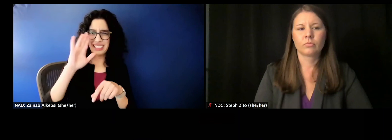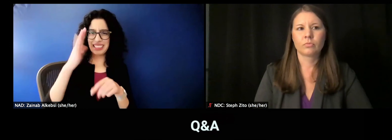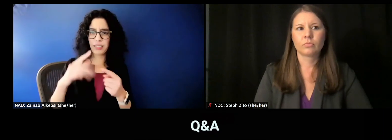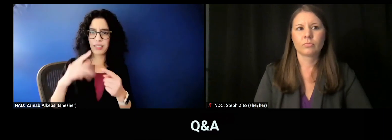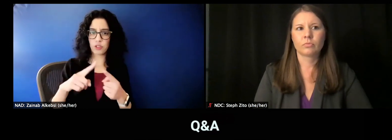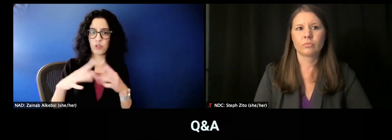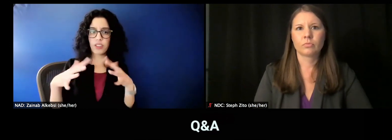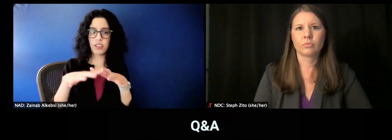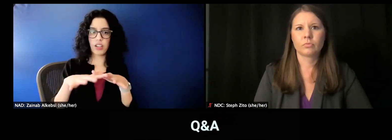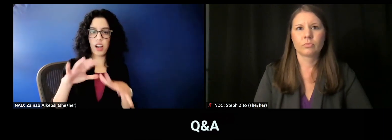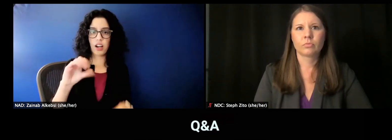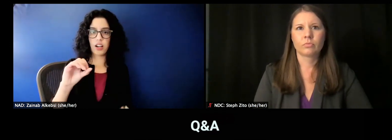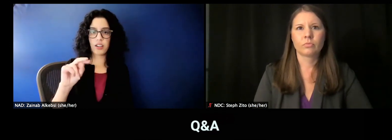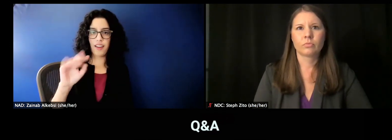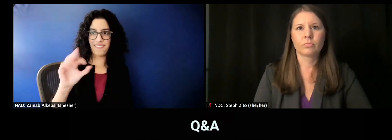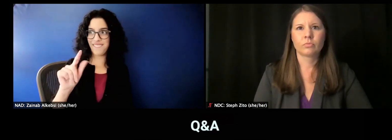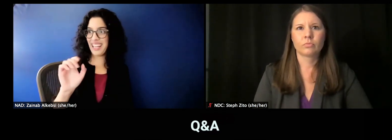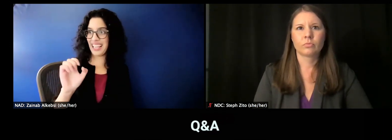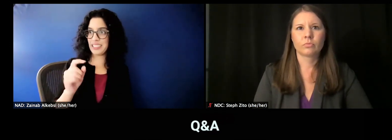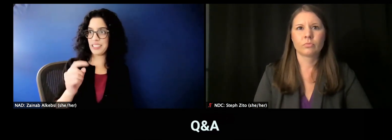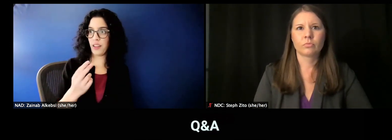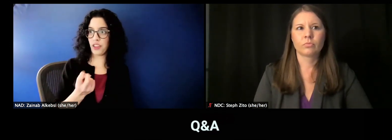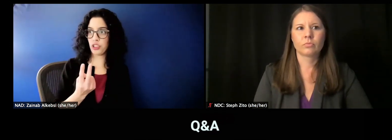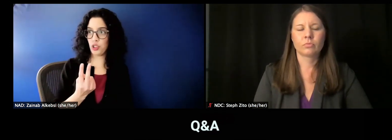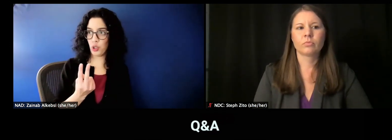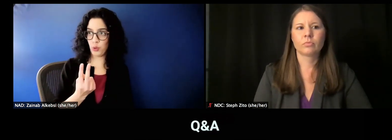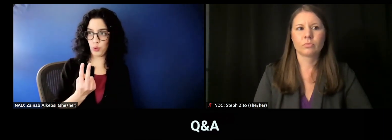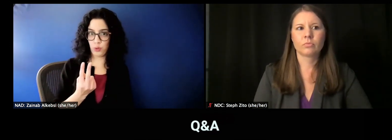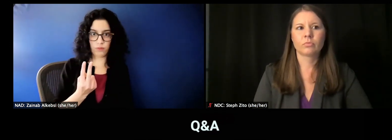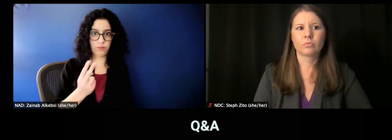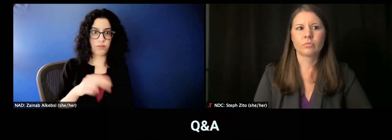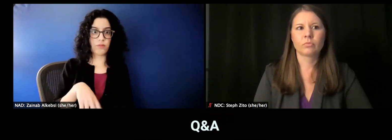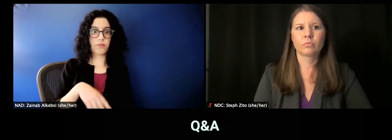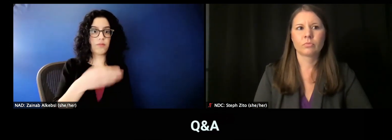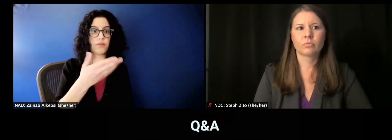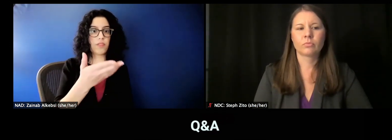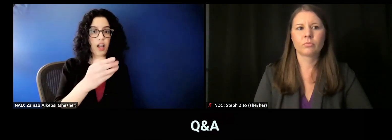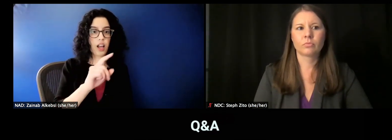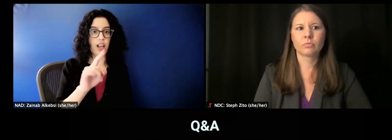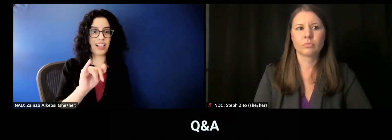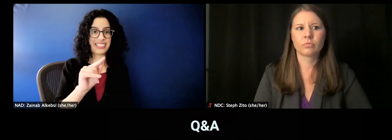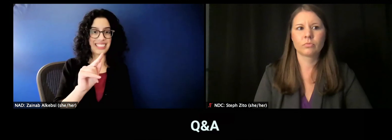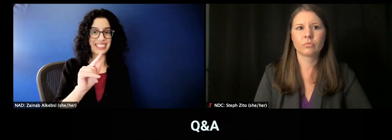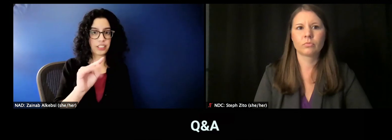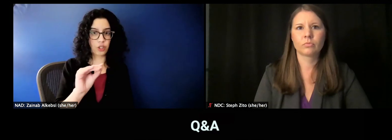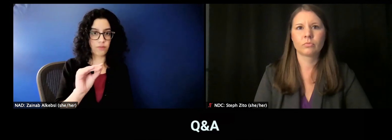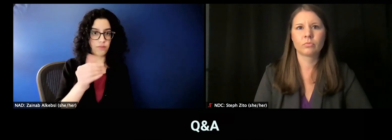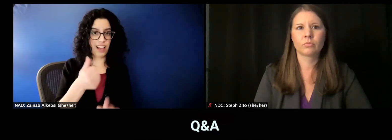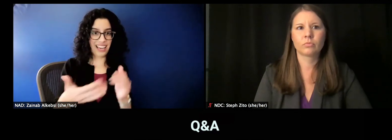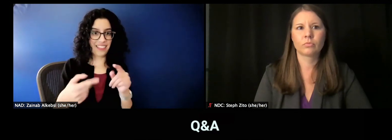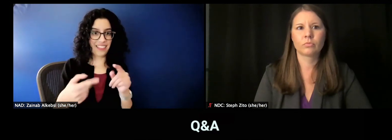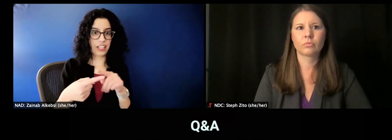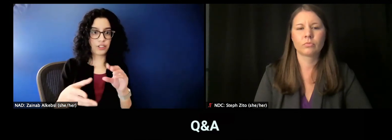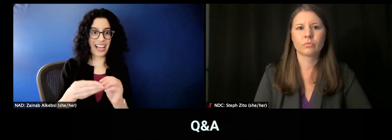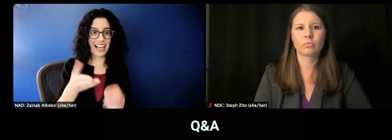it looks like we are conflating two different questions. Do you have anything to add?